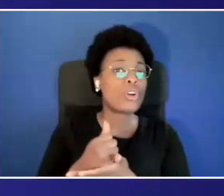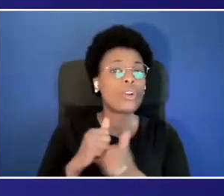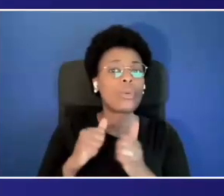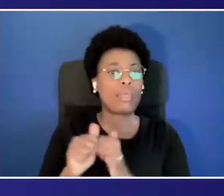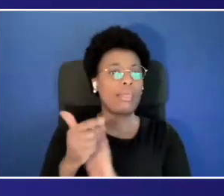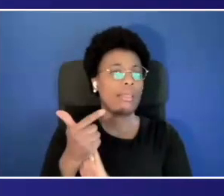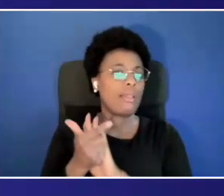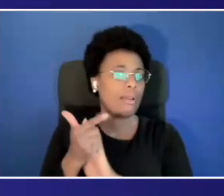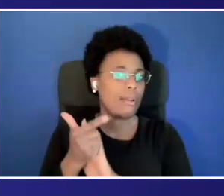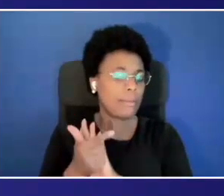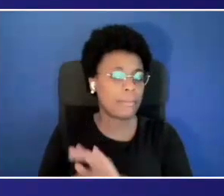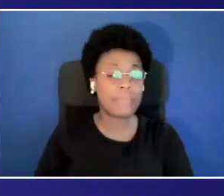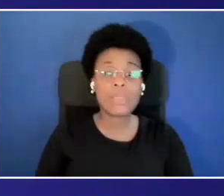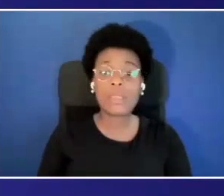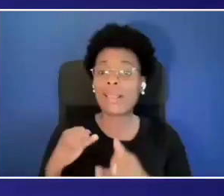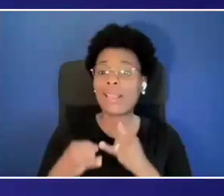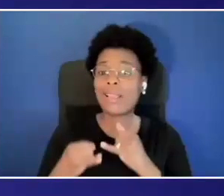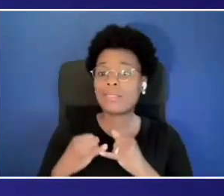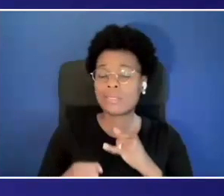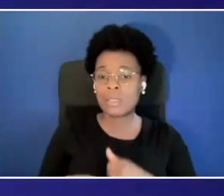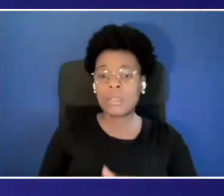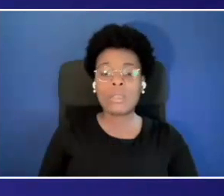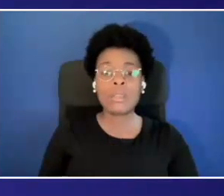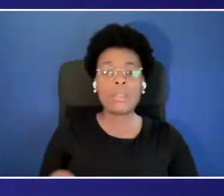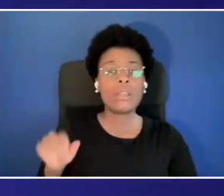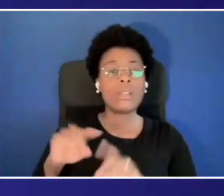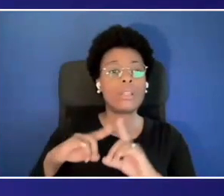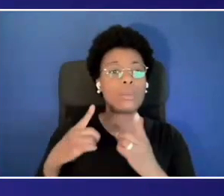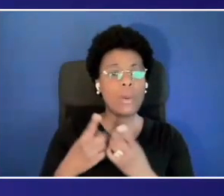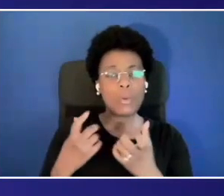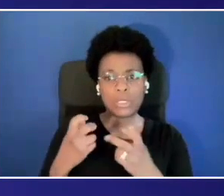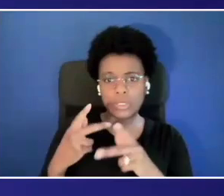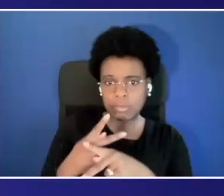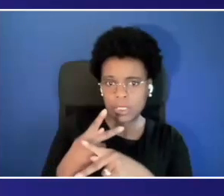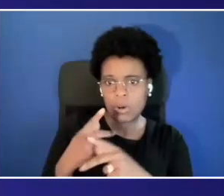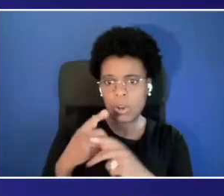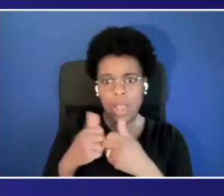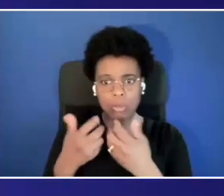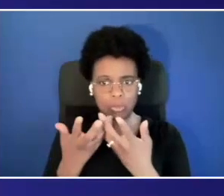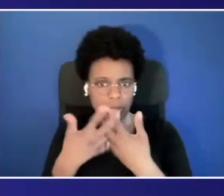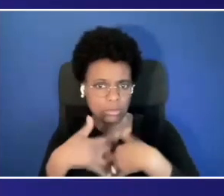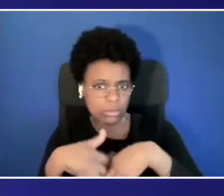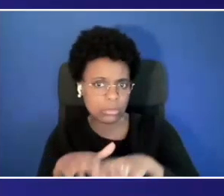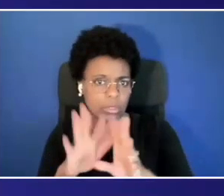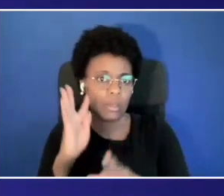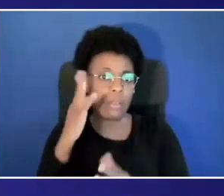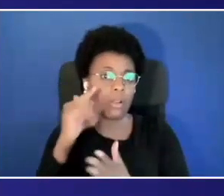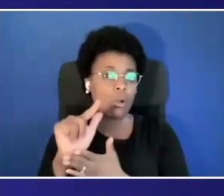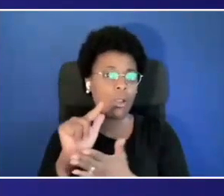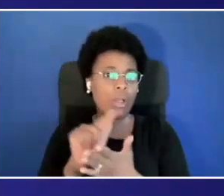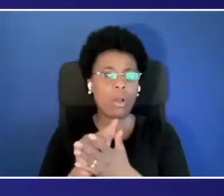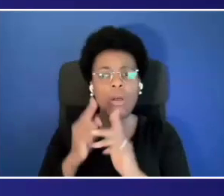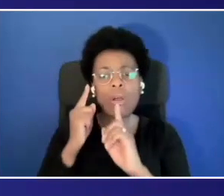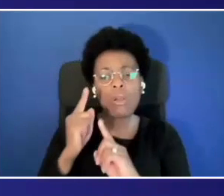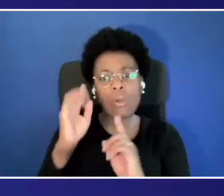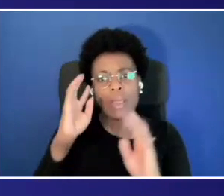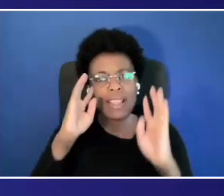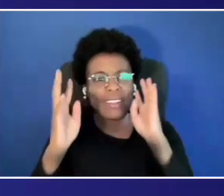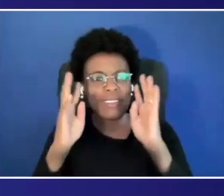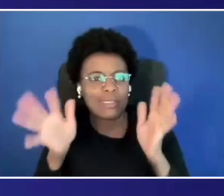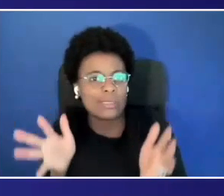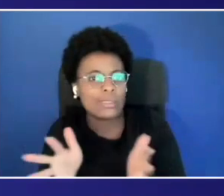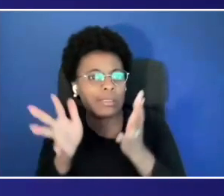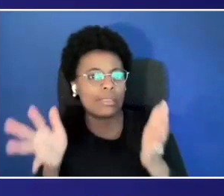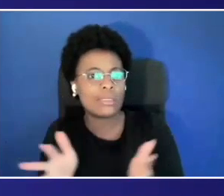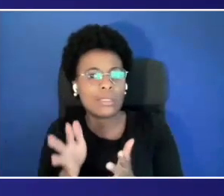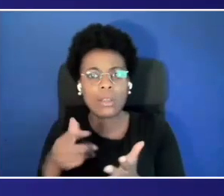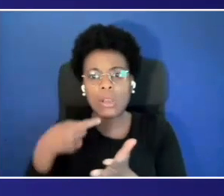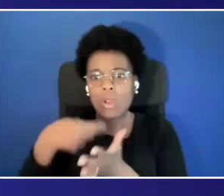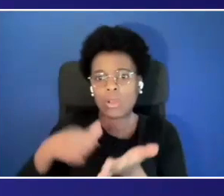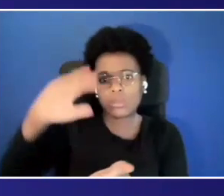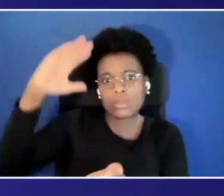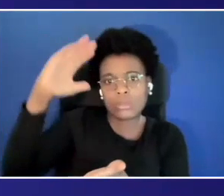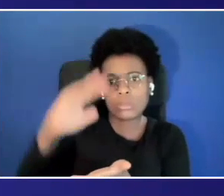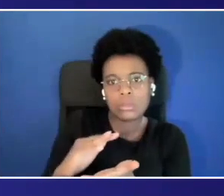Finally, the department is interested in exploring ways to streamline federal regulations to foster innovation and reduce college cost while maintaining institutional integrity and quality.